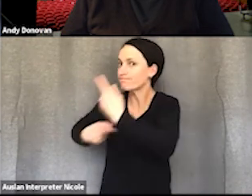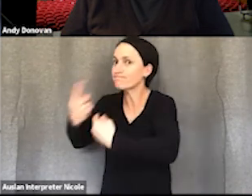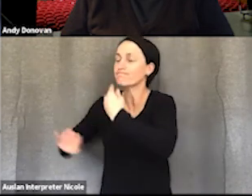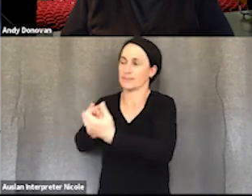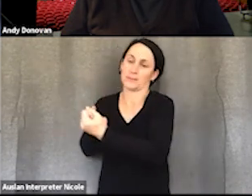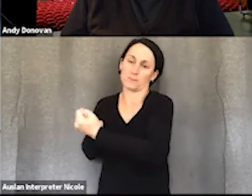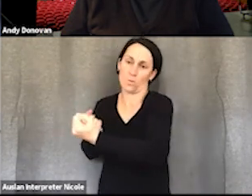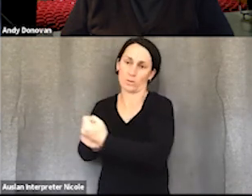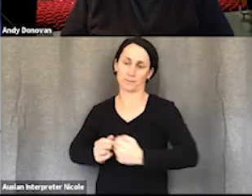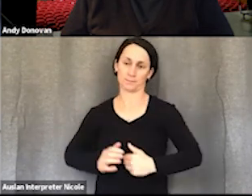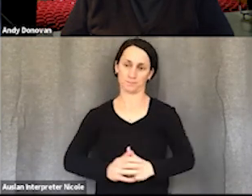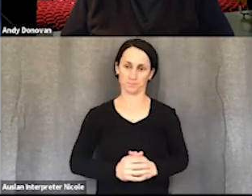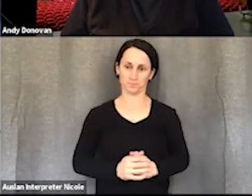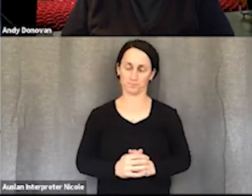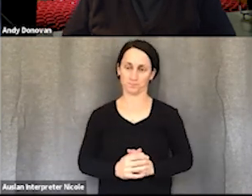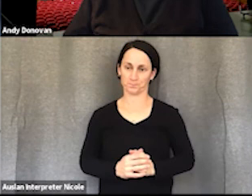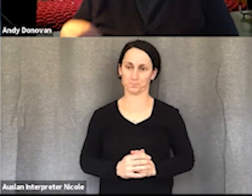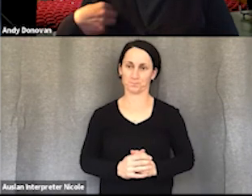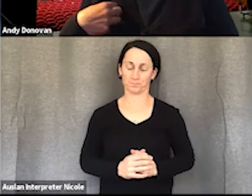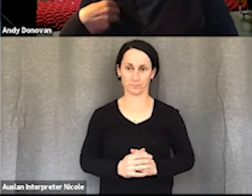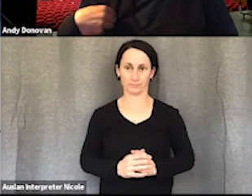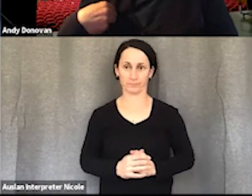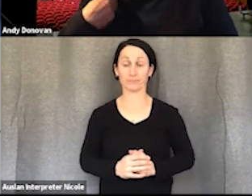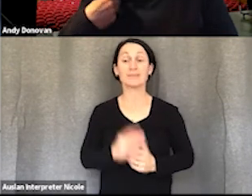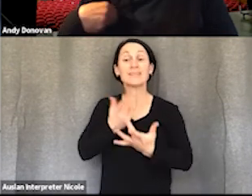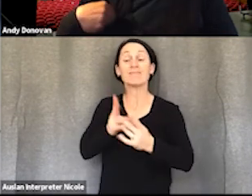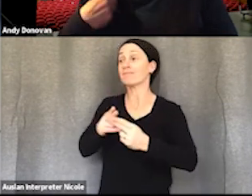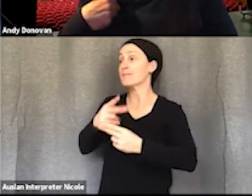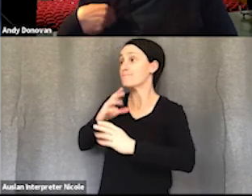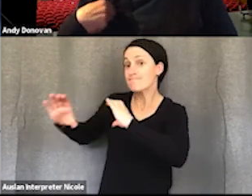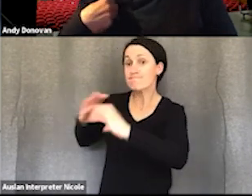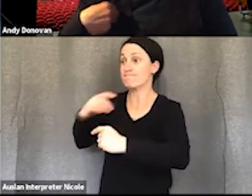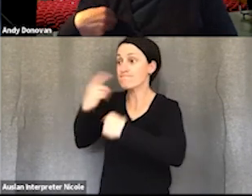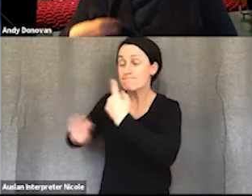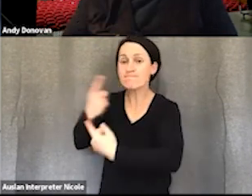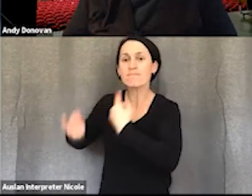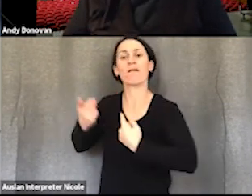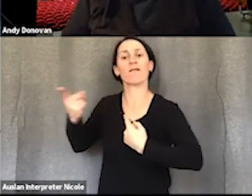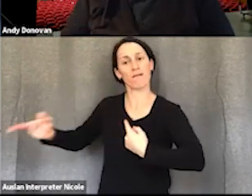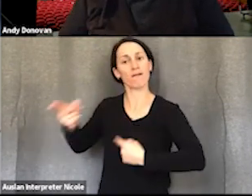offer right now in terms of building that confidence and we know that every good experience leads to the confidence to book again.